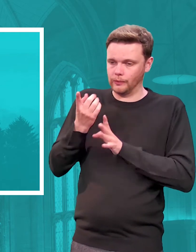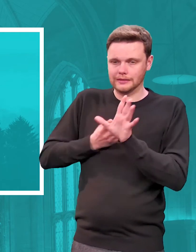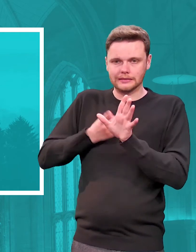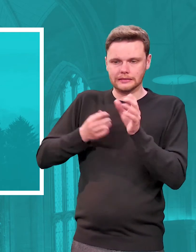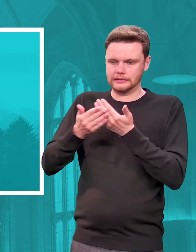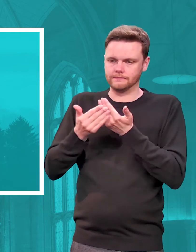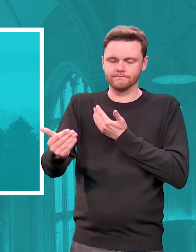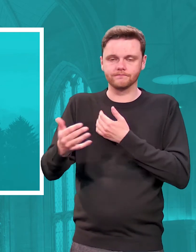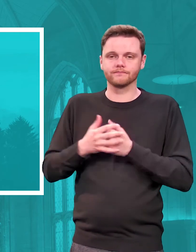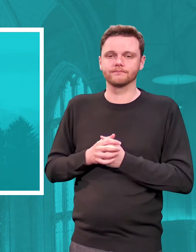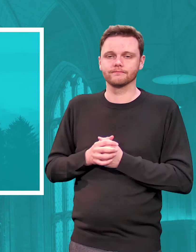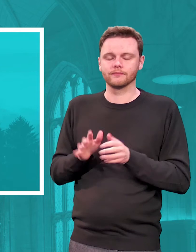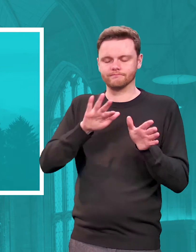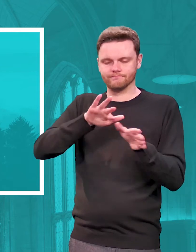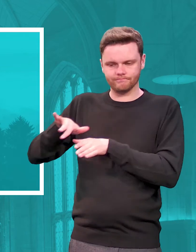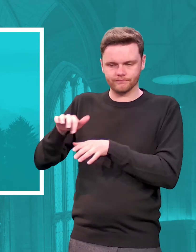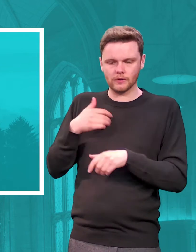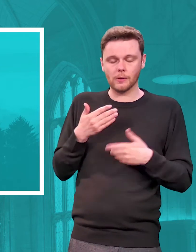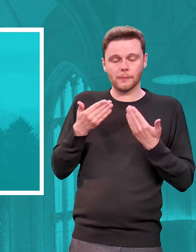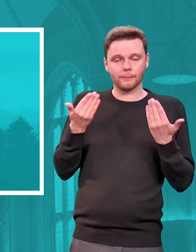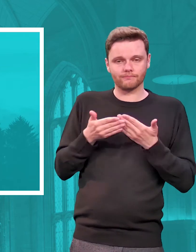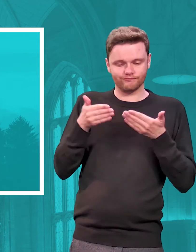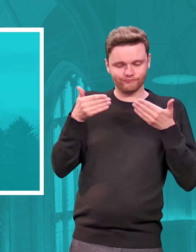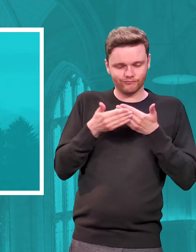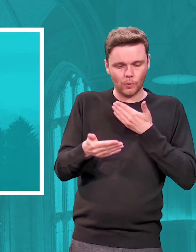and instead further work will be carried out in coming months.